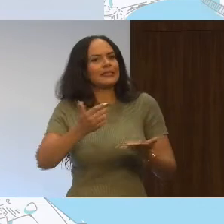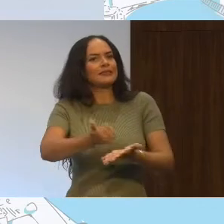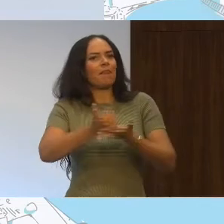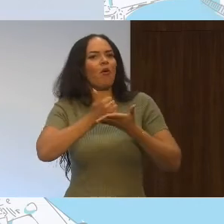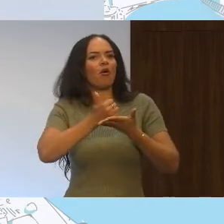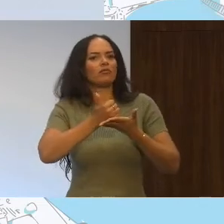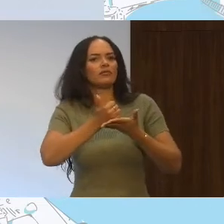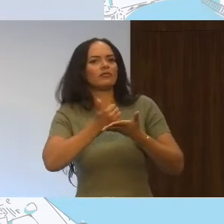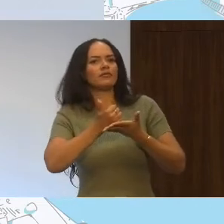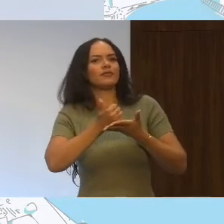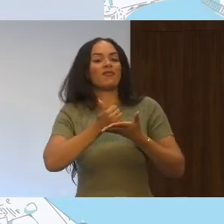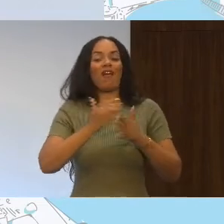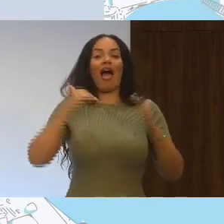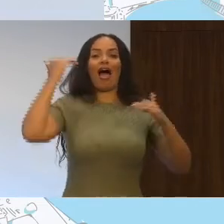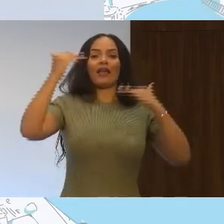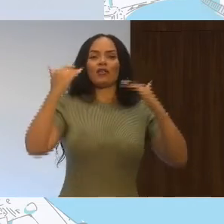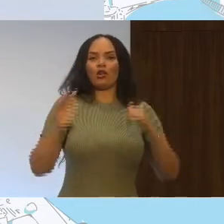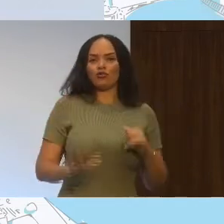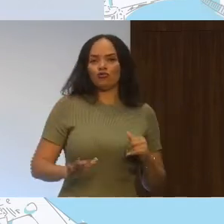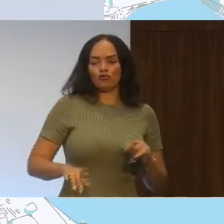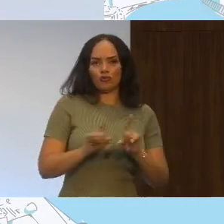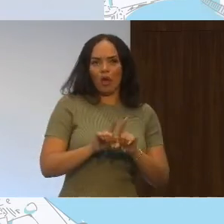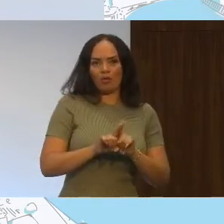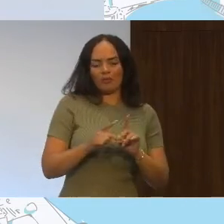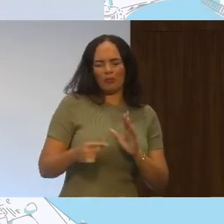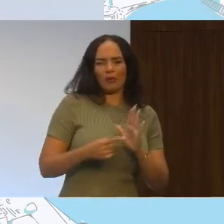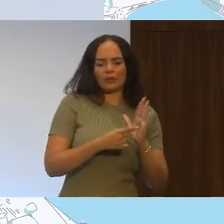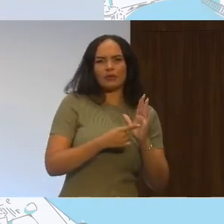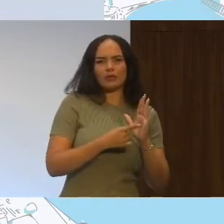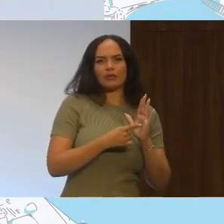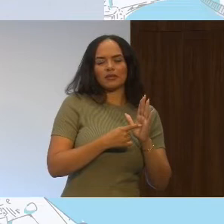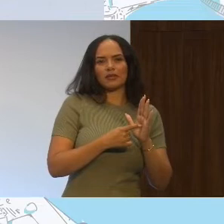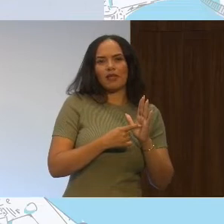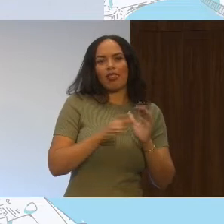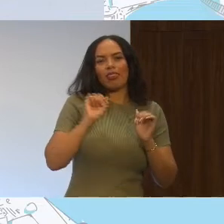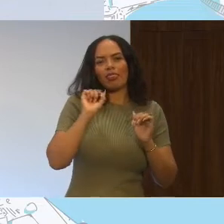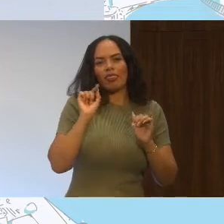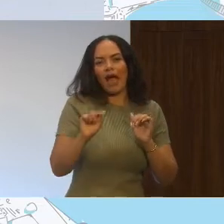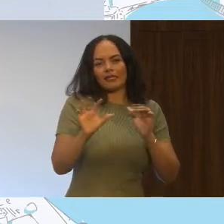both as adults and children. It's perhaps one of the greatest gifts we could receive